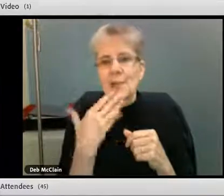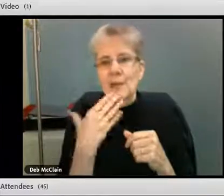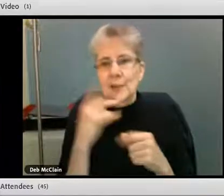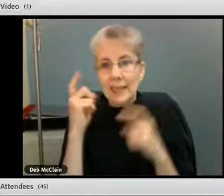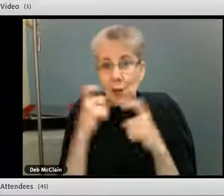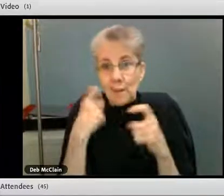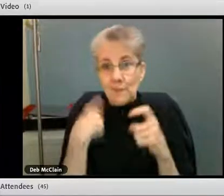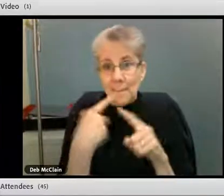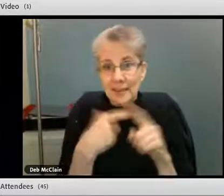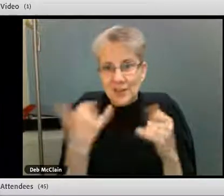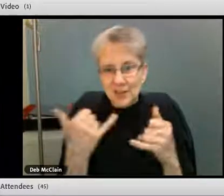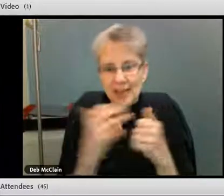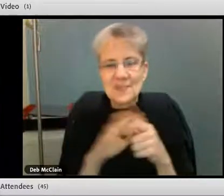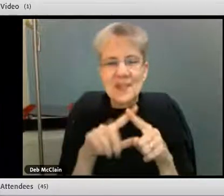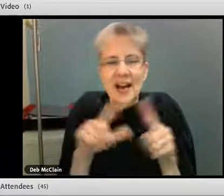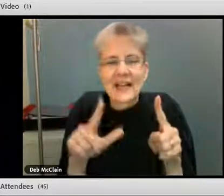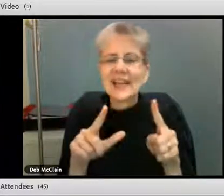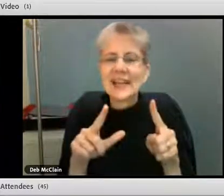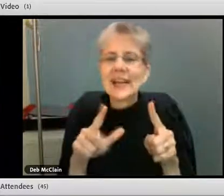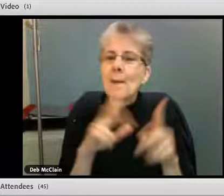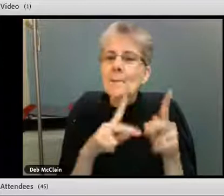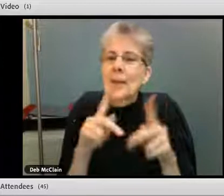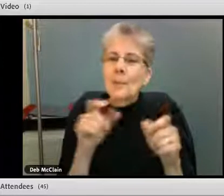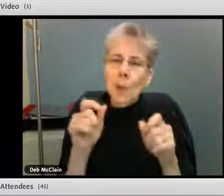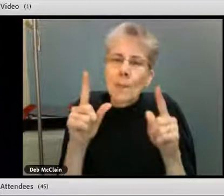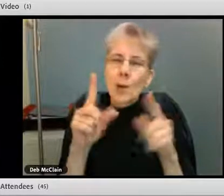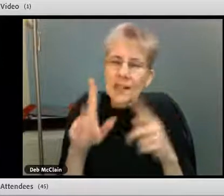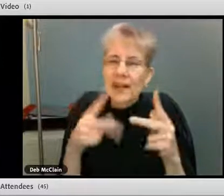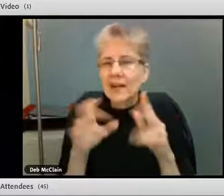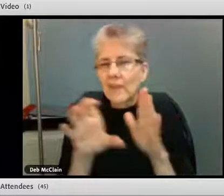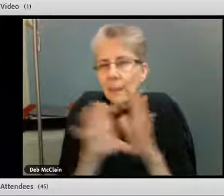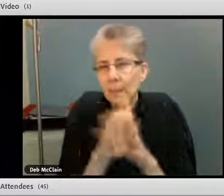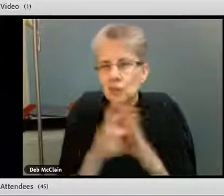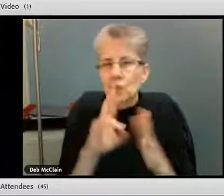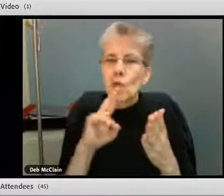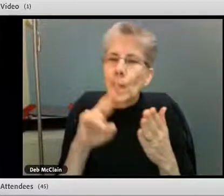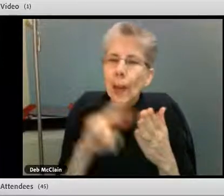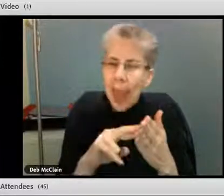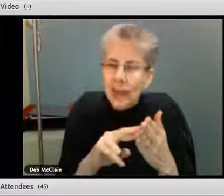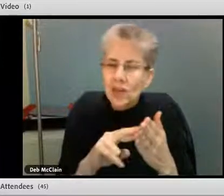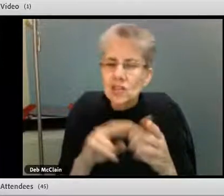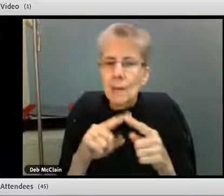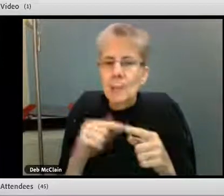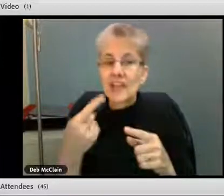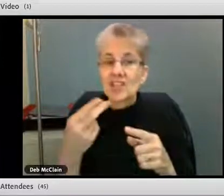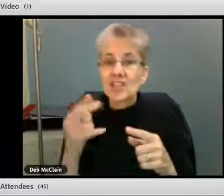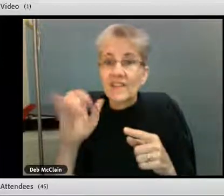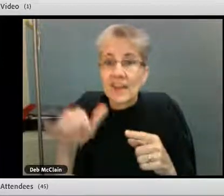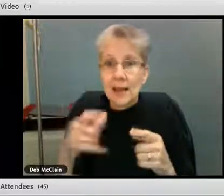And people will post that kind of picture as a reaction. So Giphy has a huge archive of these photos,